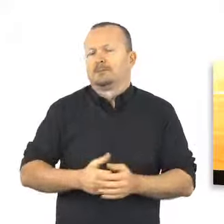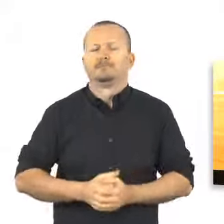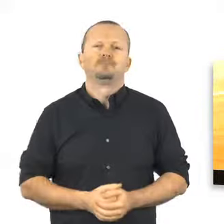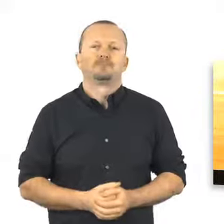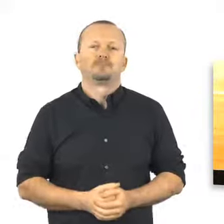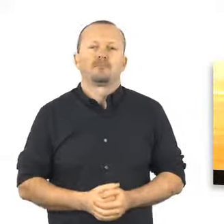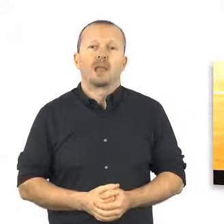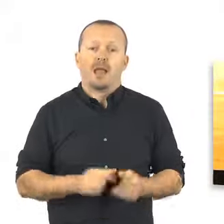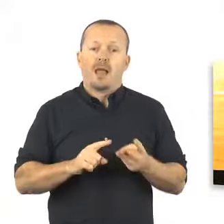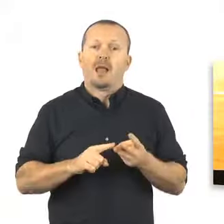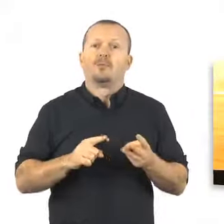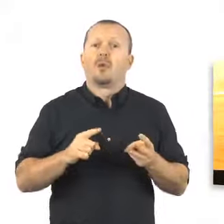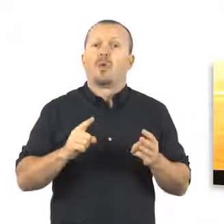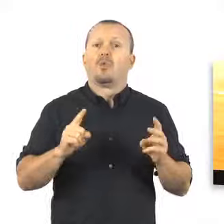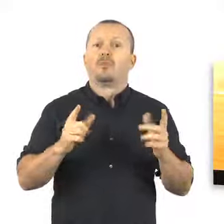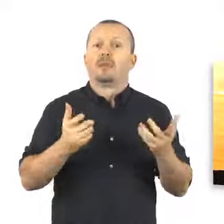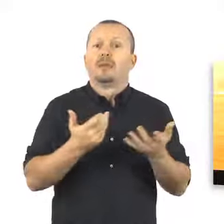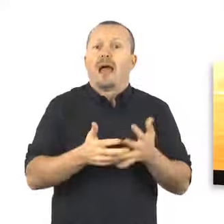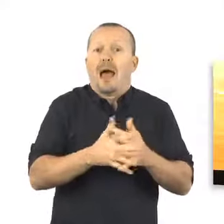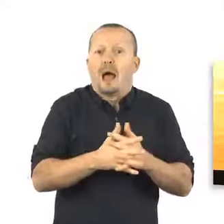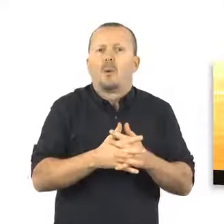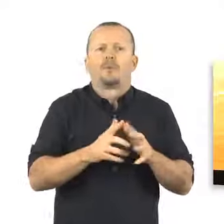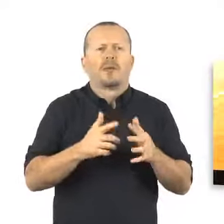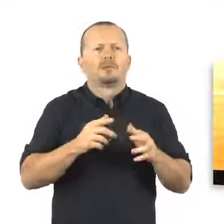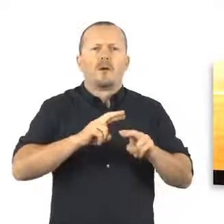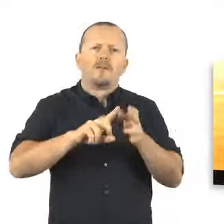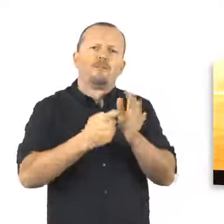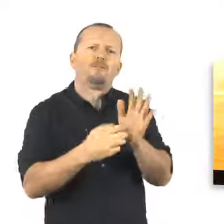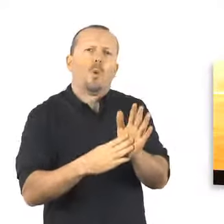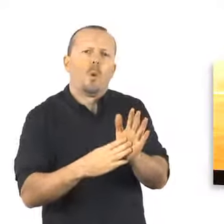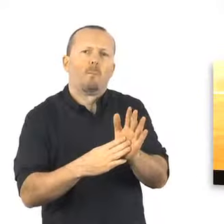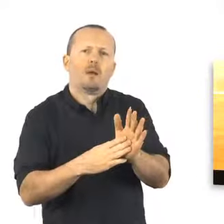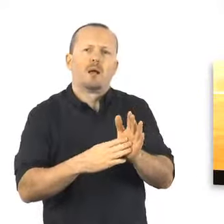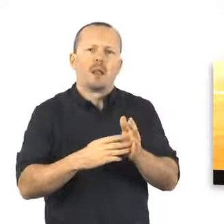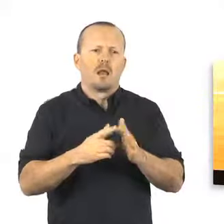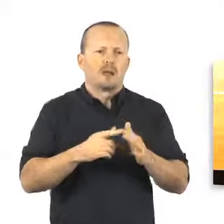And the how is the form, so it could be words, it could be written language, it could be